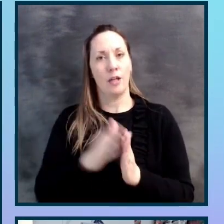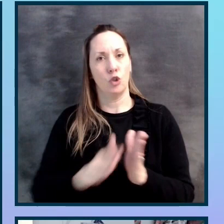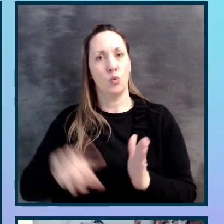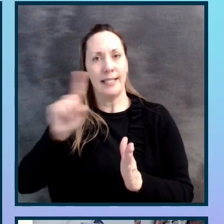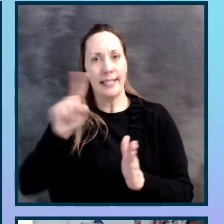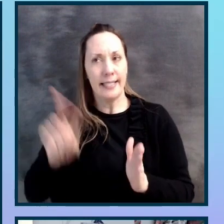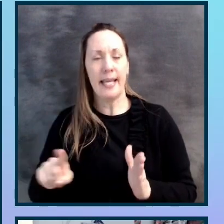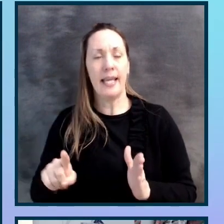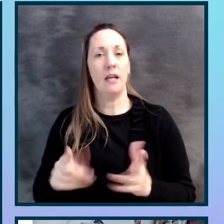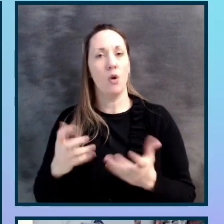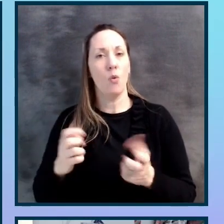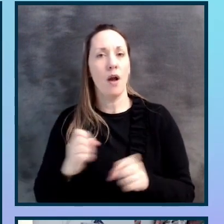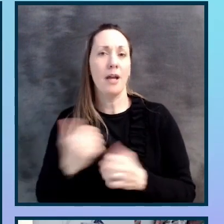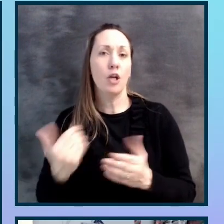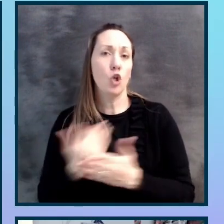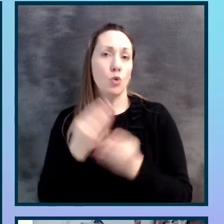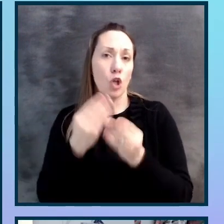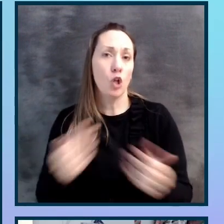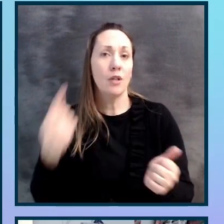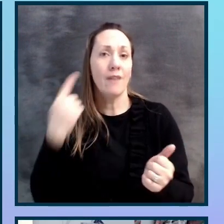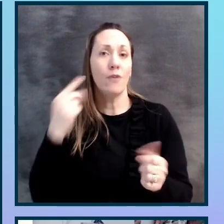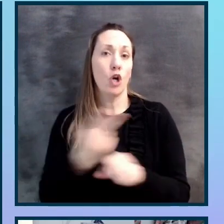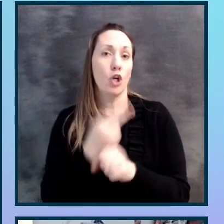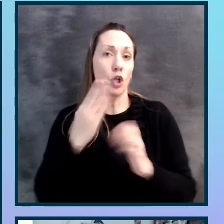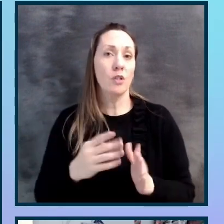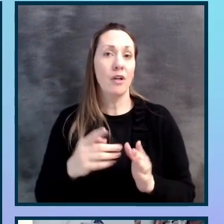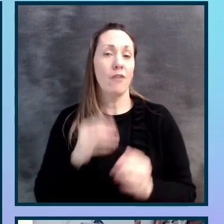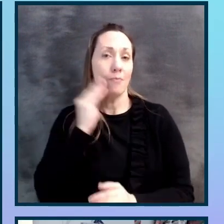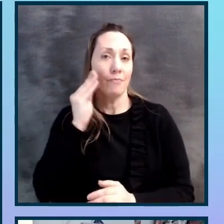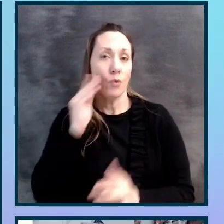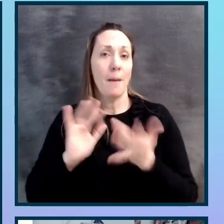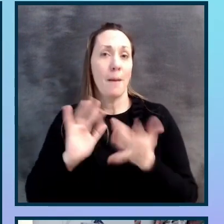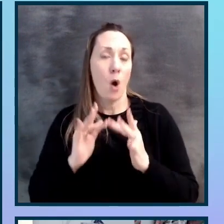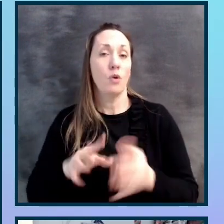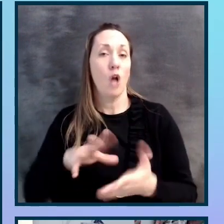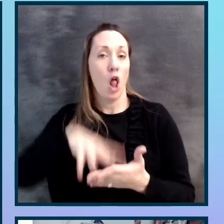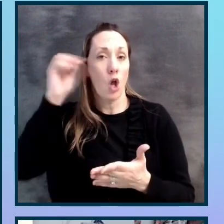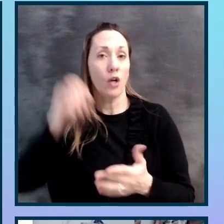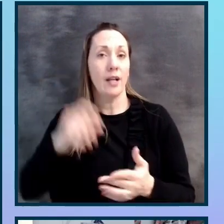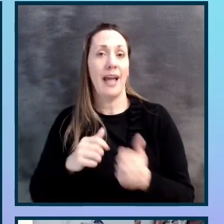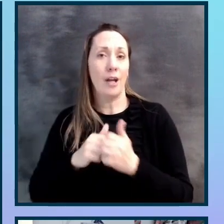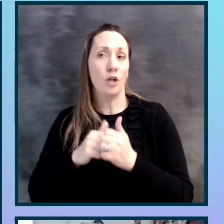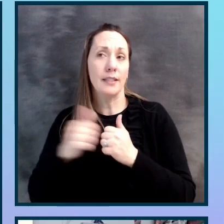for our users for remote learning with our distance learning and connected classroom projects.